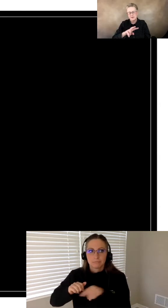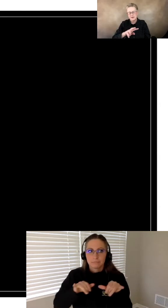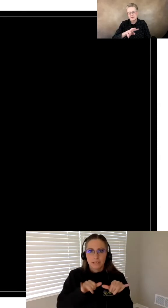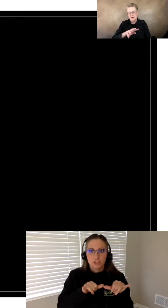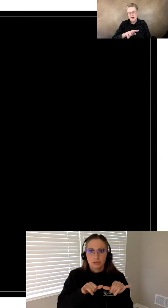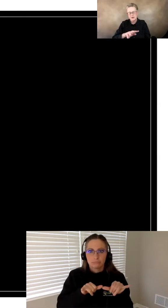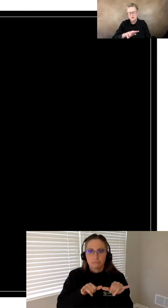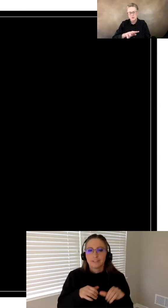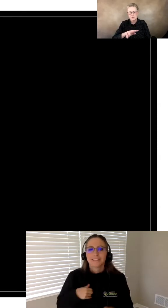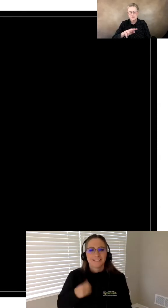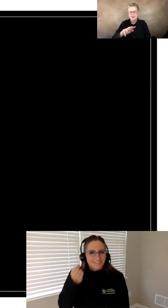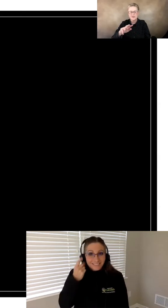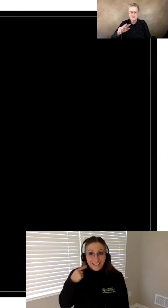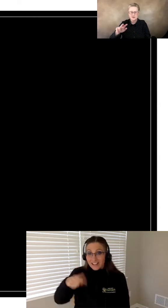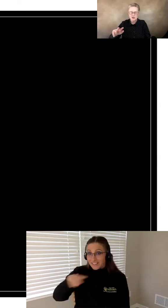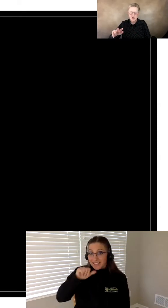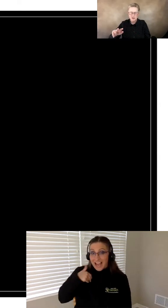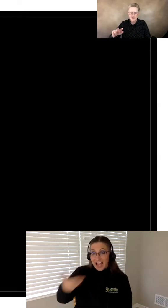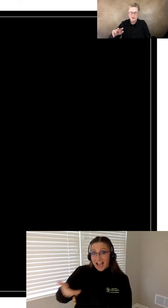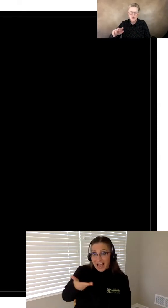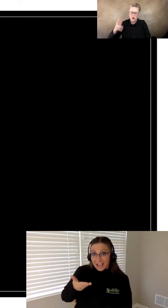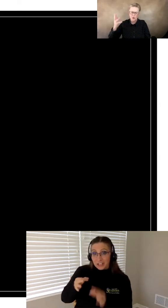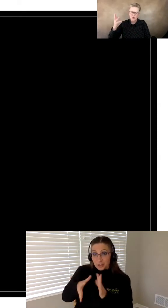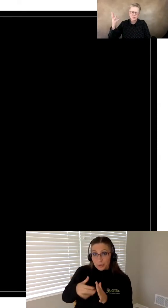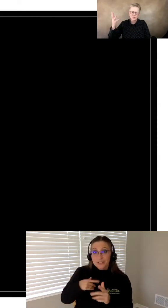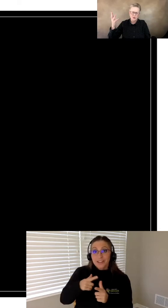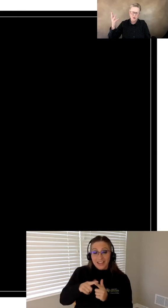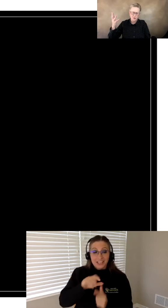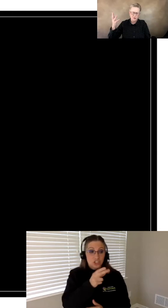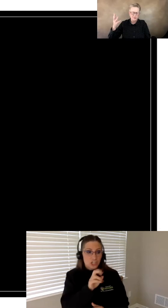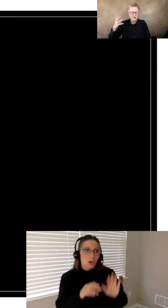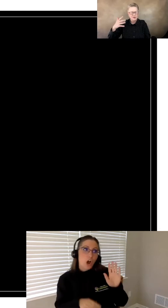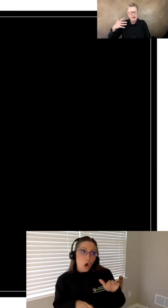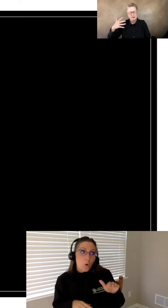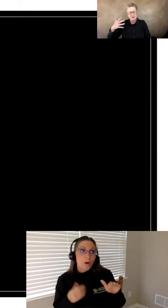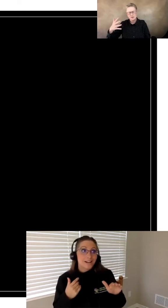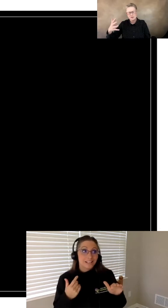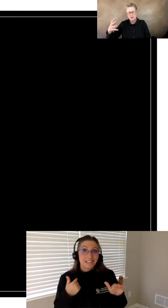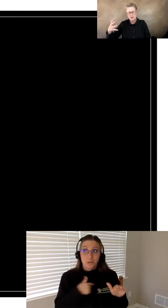they didn't hire interpreters and then Sharon said oh you know we had so much experience